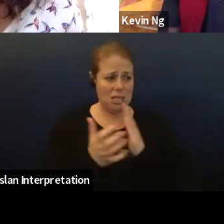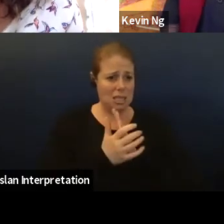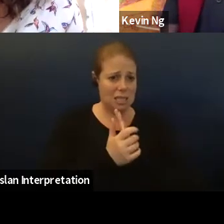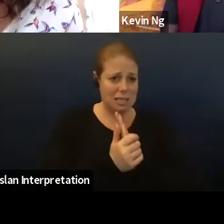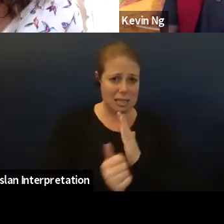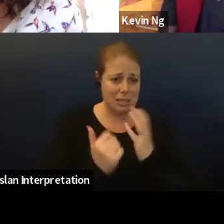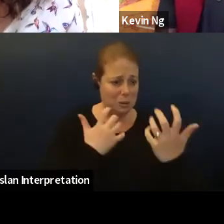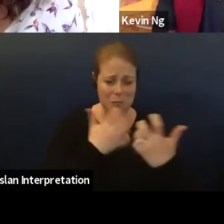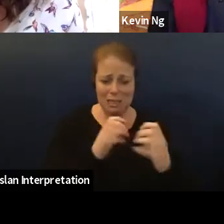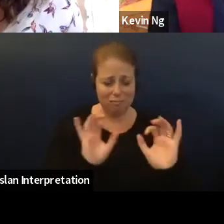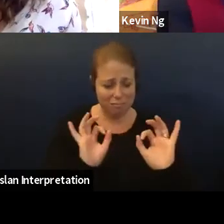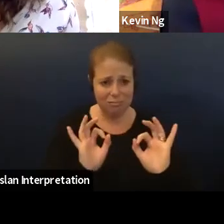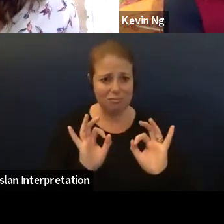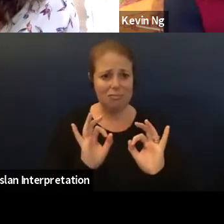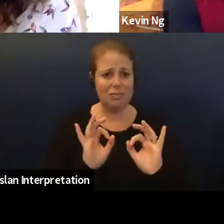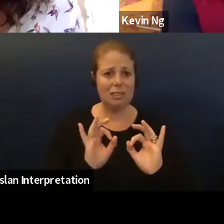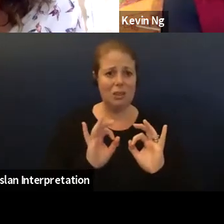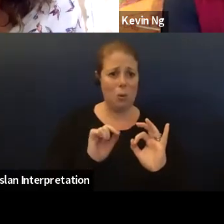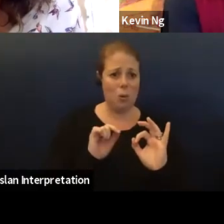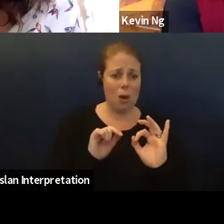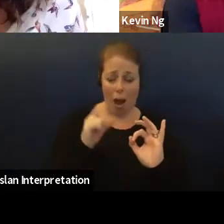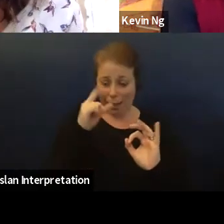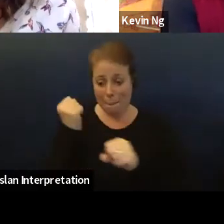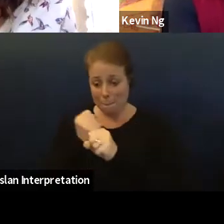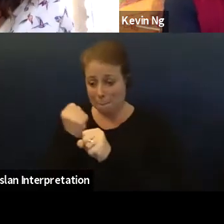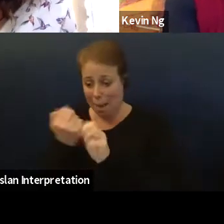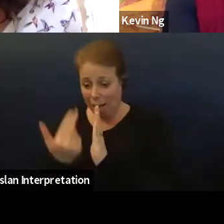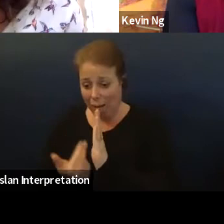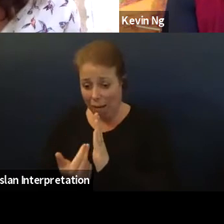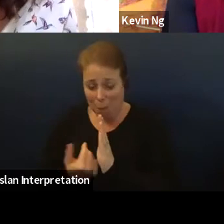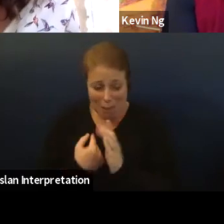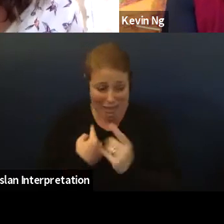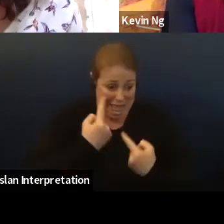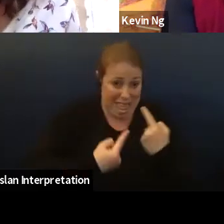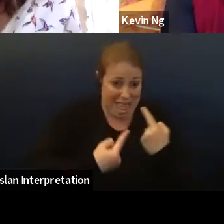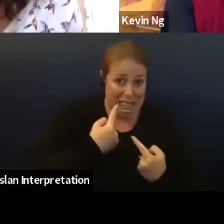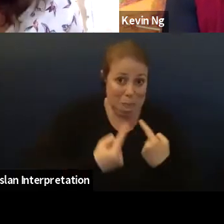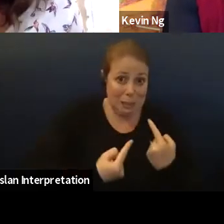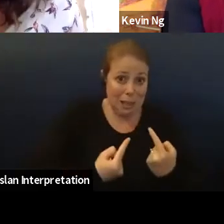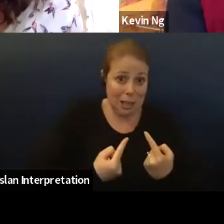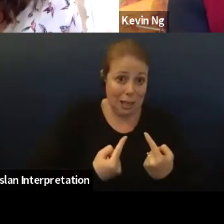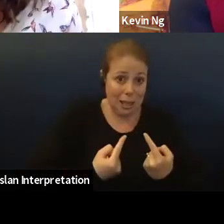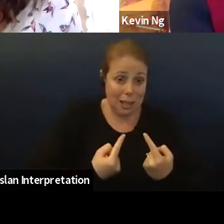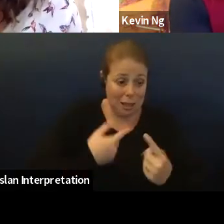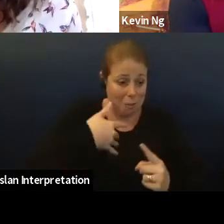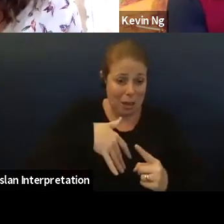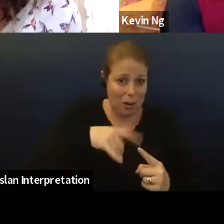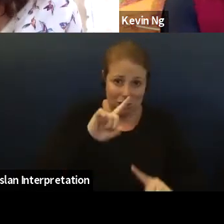the art but I couldn't articulate, I couldn't articulate the background of it. Knowing how to do